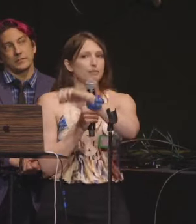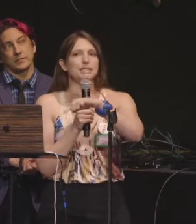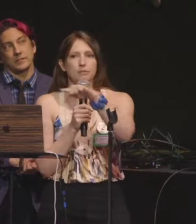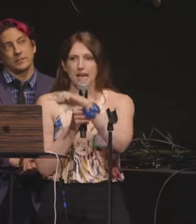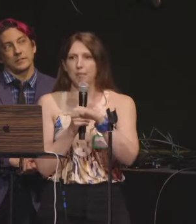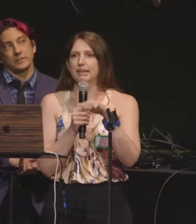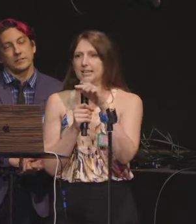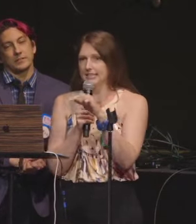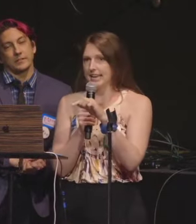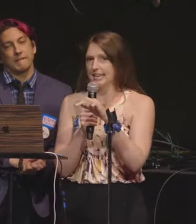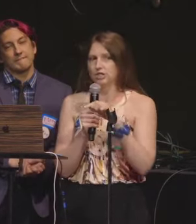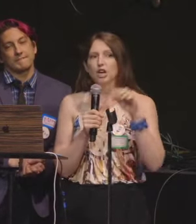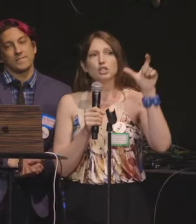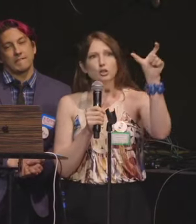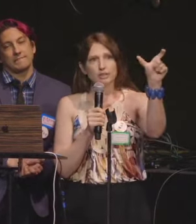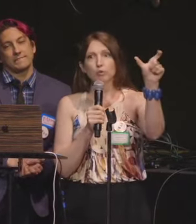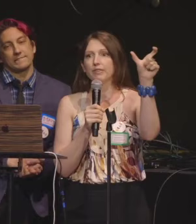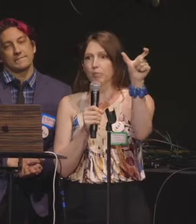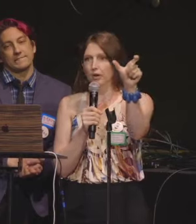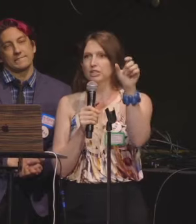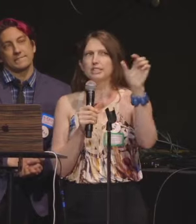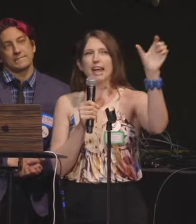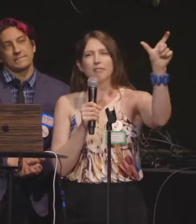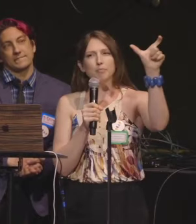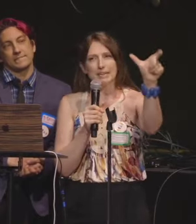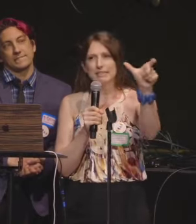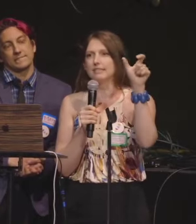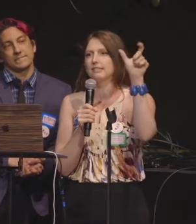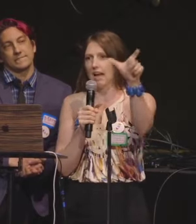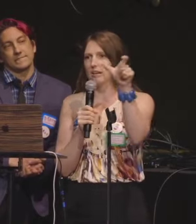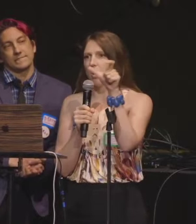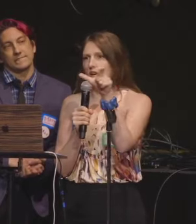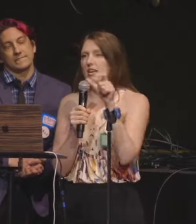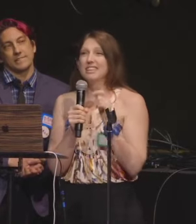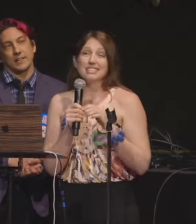and you're missing what's happening on stage. So, it's really important just to have pieces of dialogue.